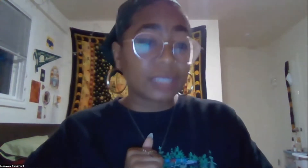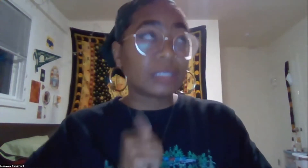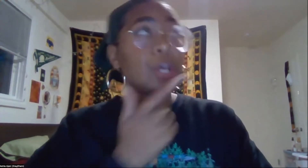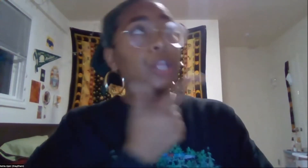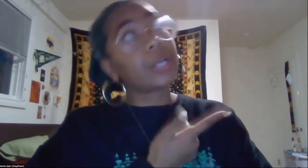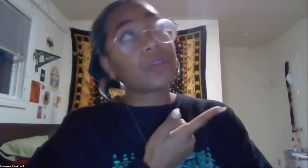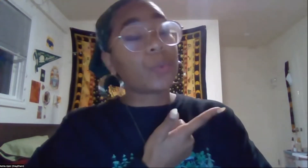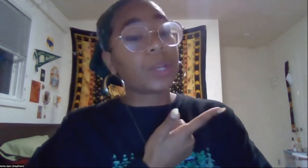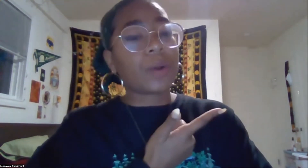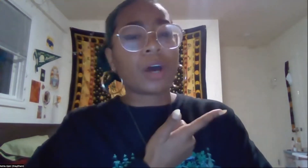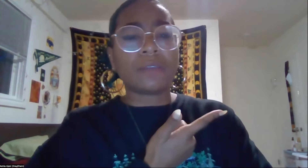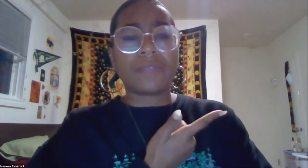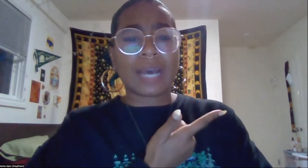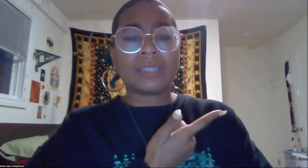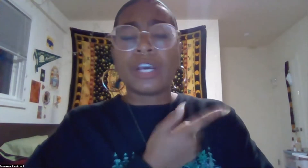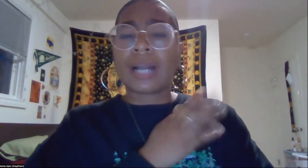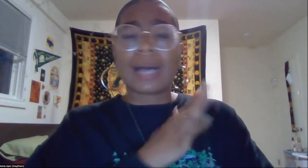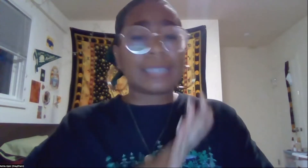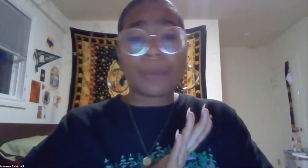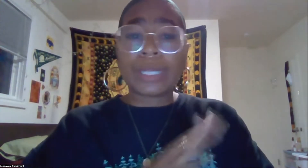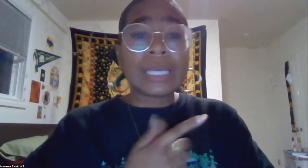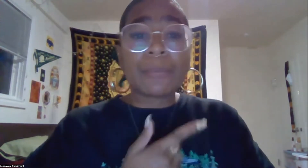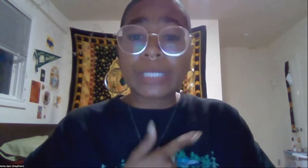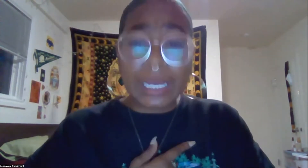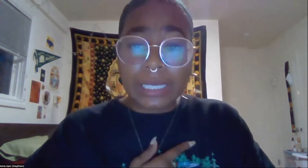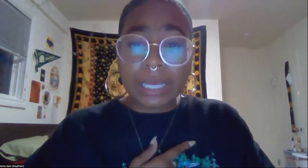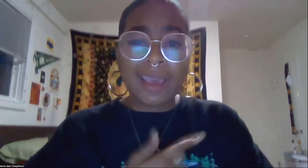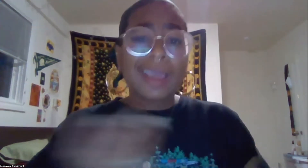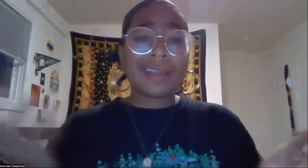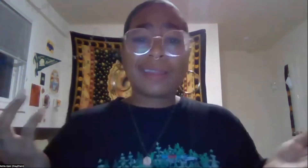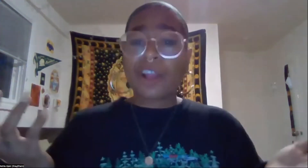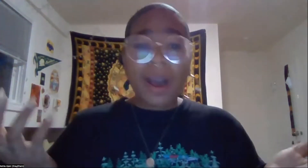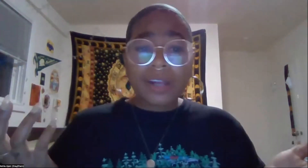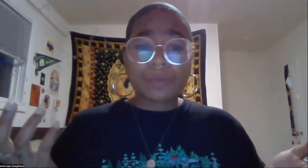look out the window at alladat. GATdamn. what is he protecting? ain’t nothing here ours but